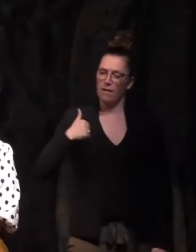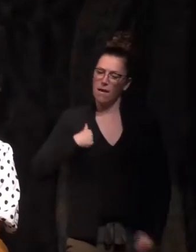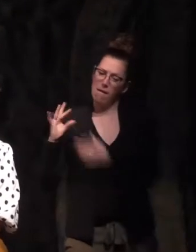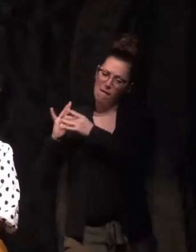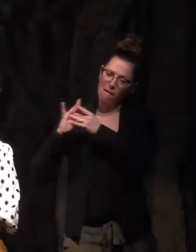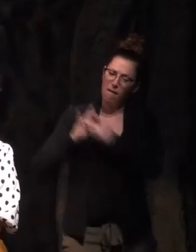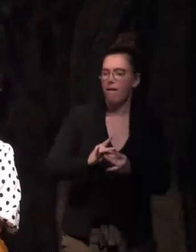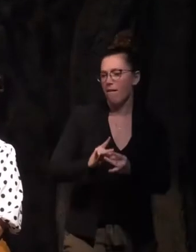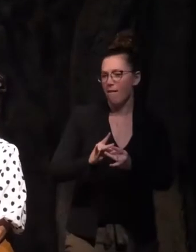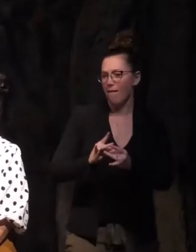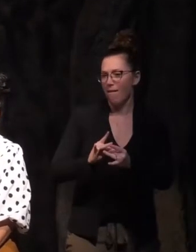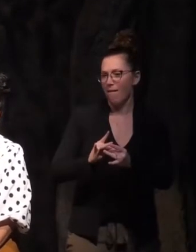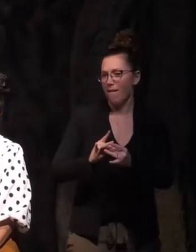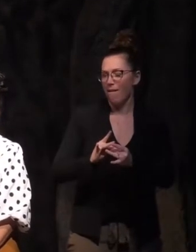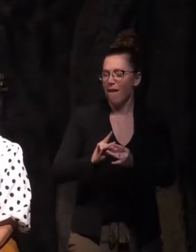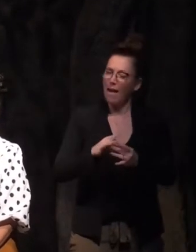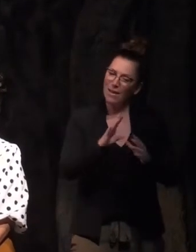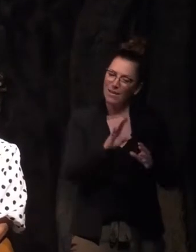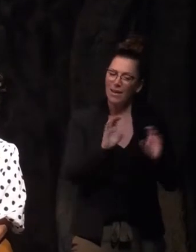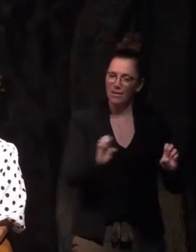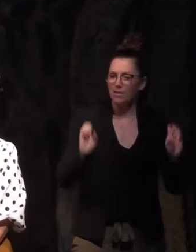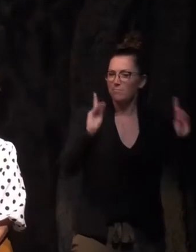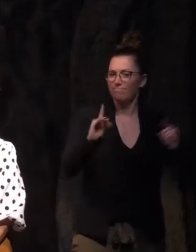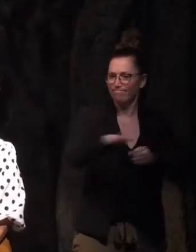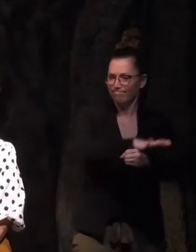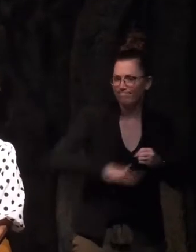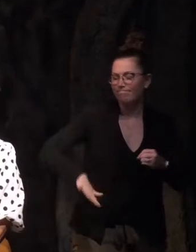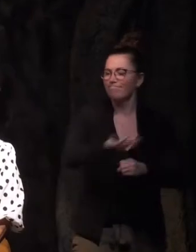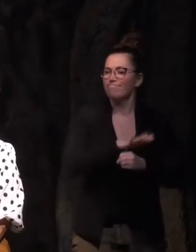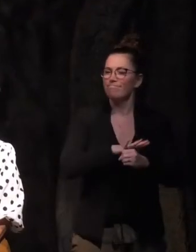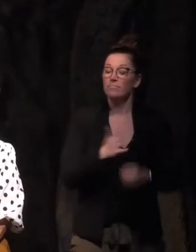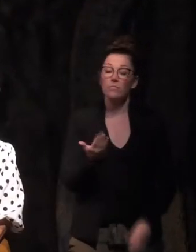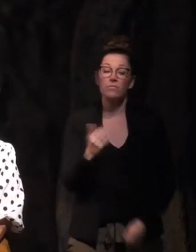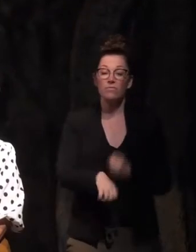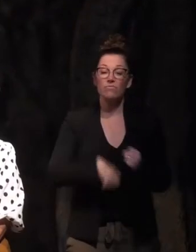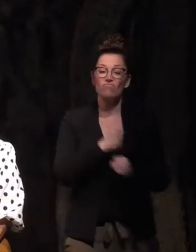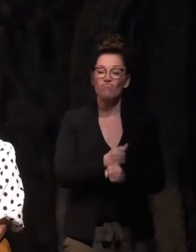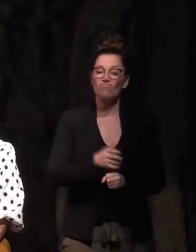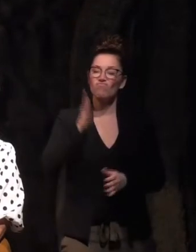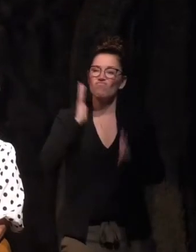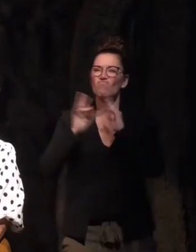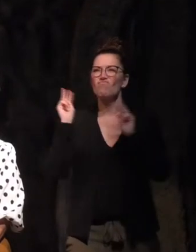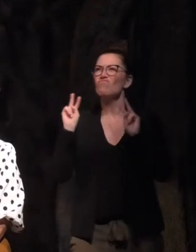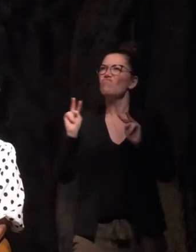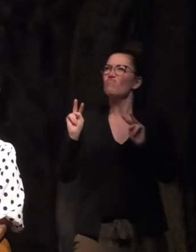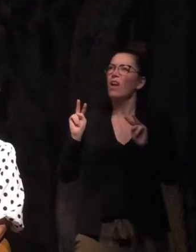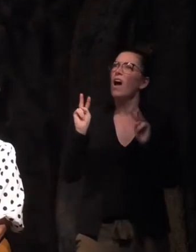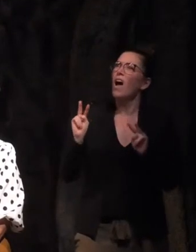Looking back almost 15 years ago, I remember being in awe of his care, his passion and devotion to the art,